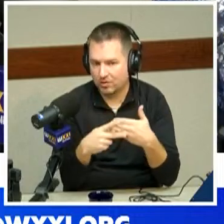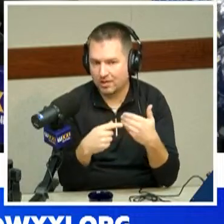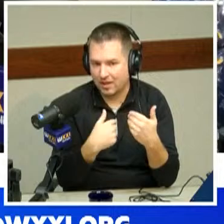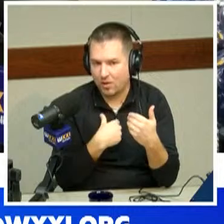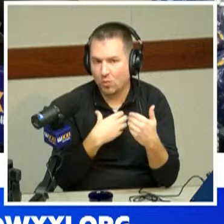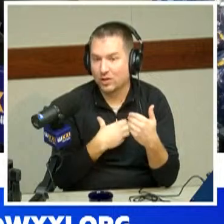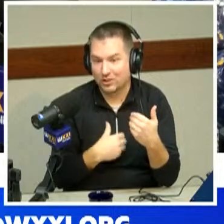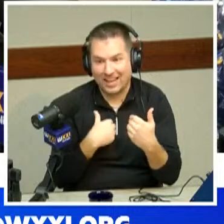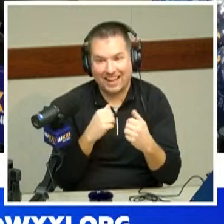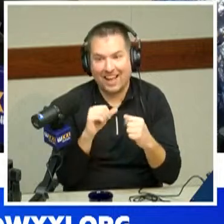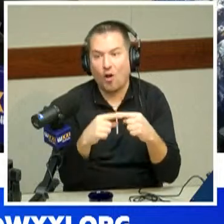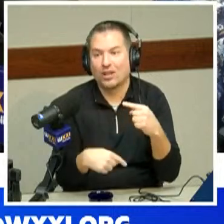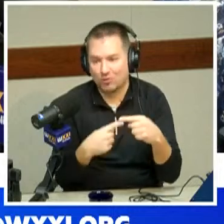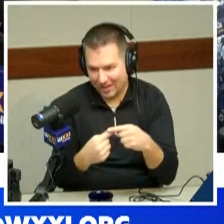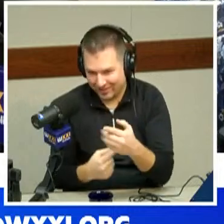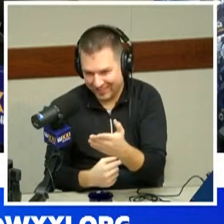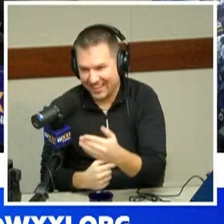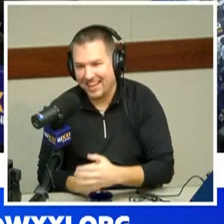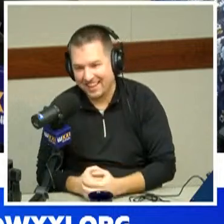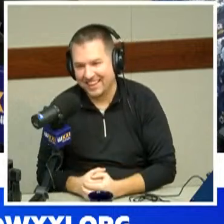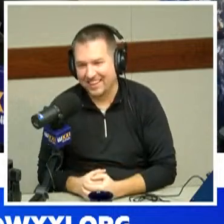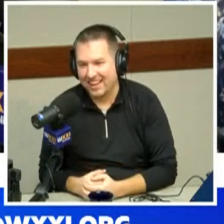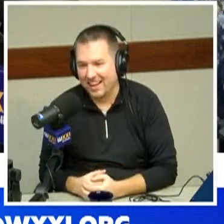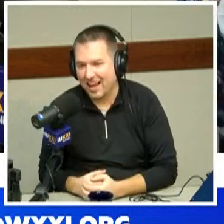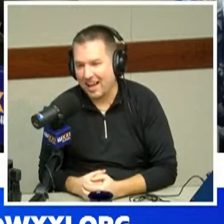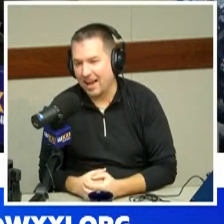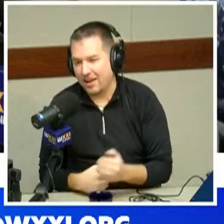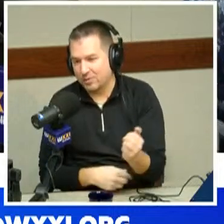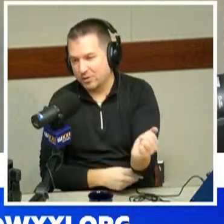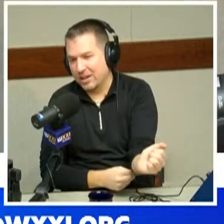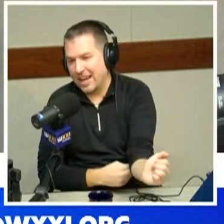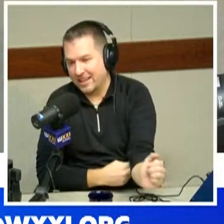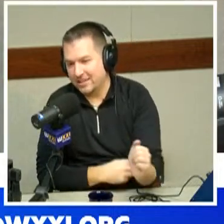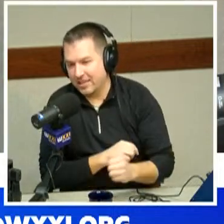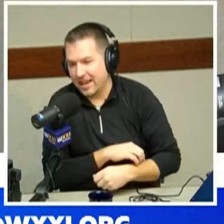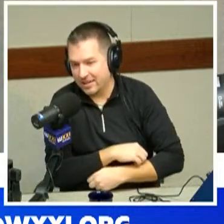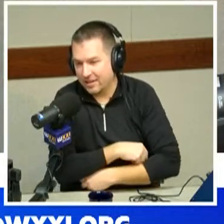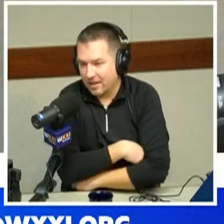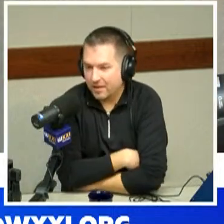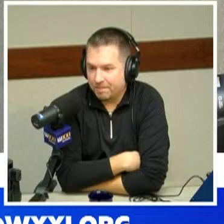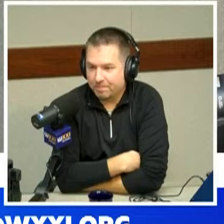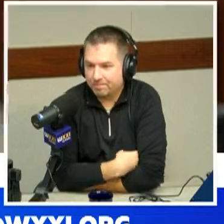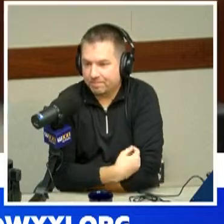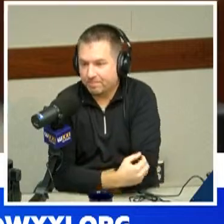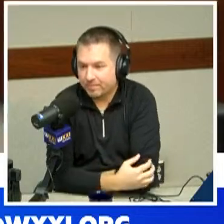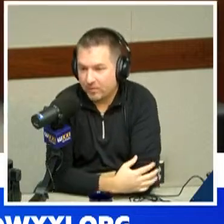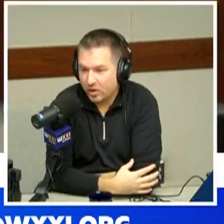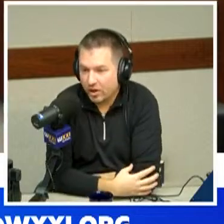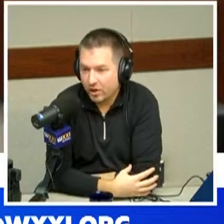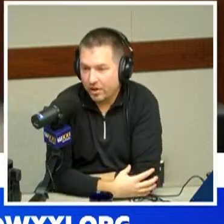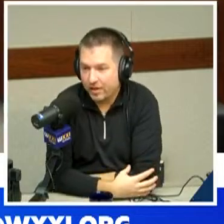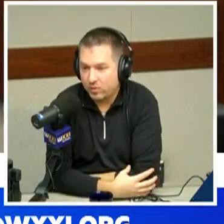have all year around student working with us I I was going to add to that um you know I think